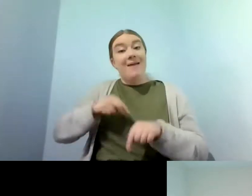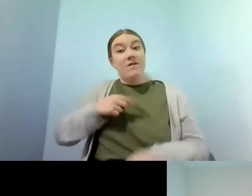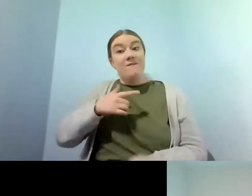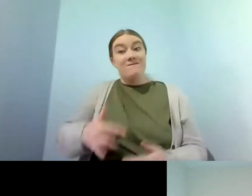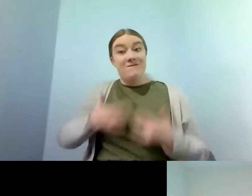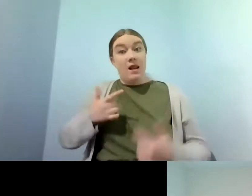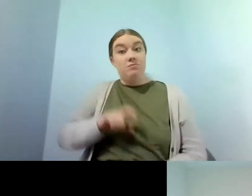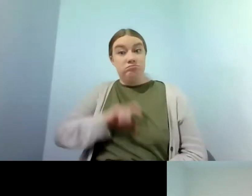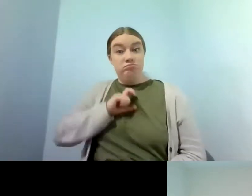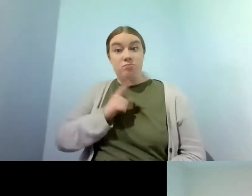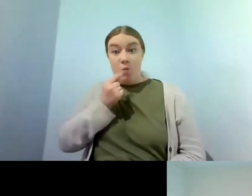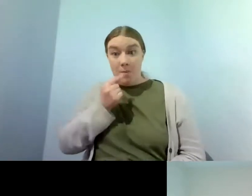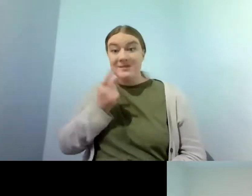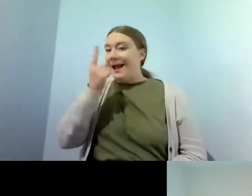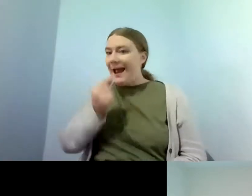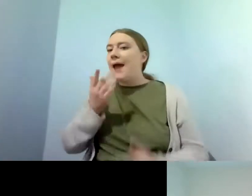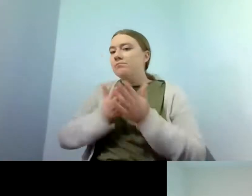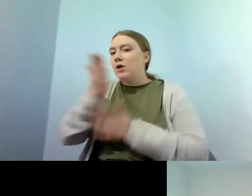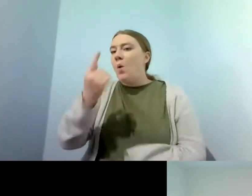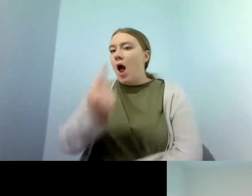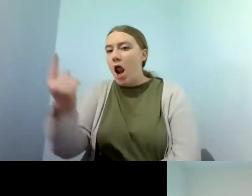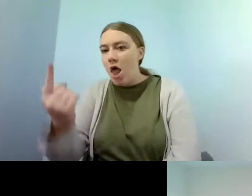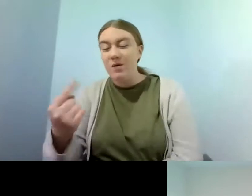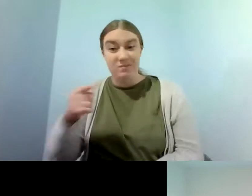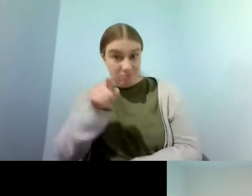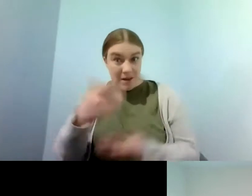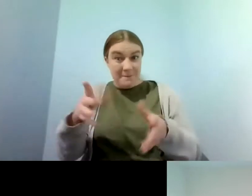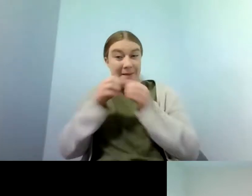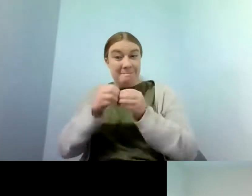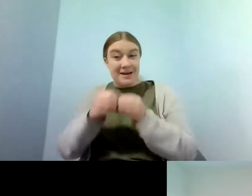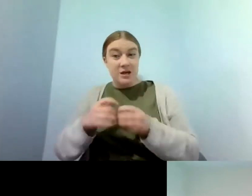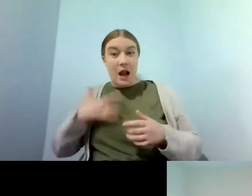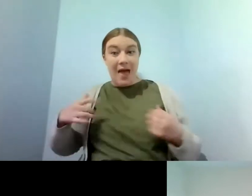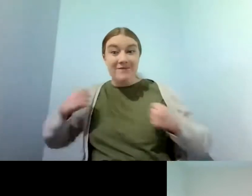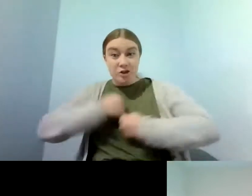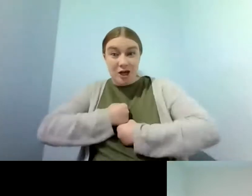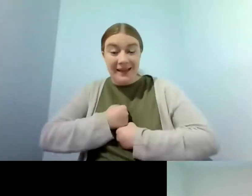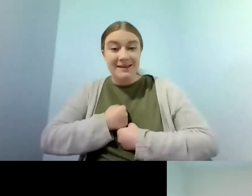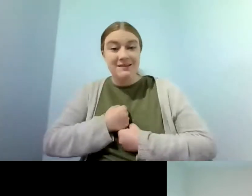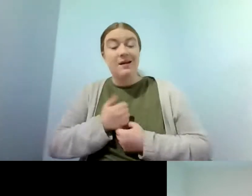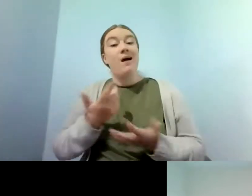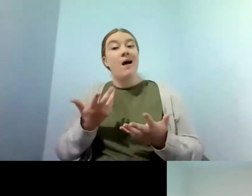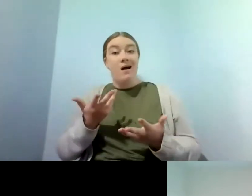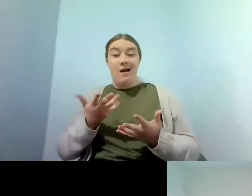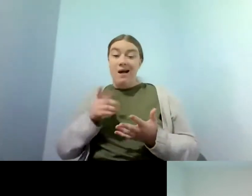to go out alone and you mentioned life jackets and because of the distance from the water's edge